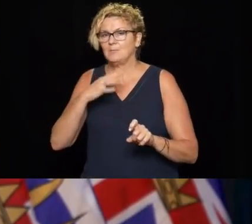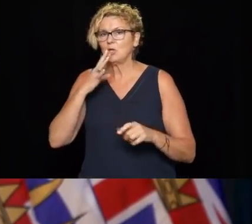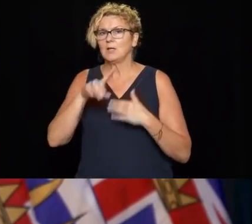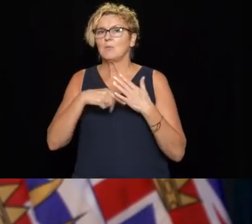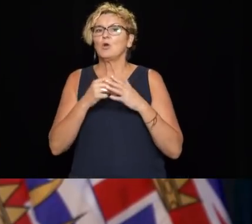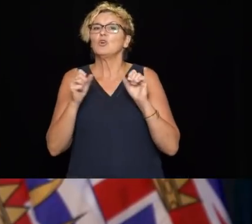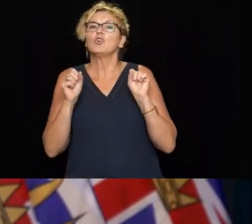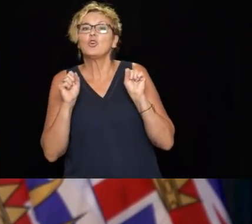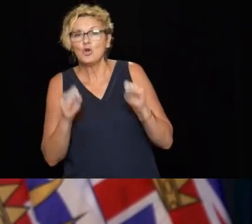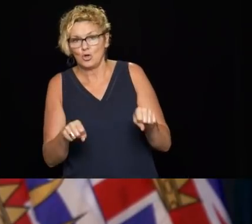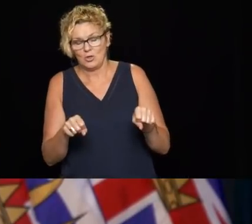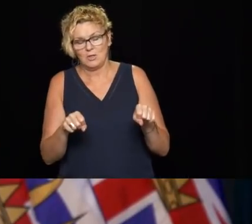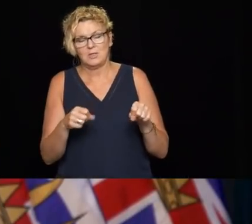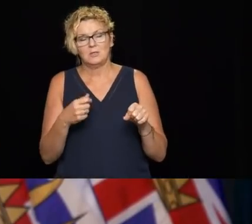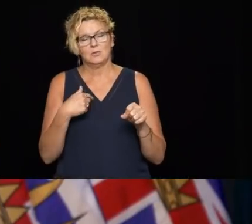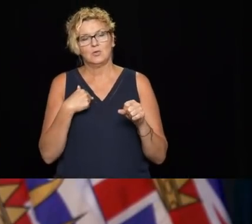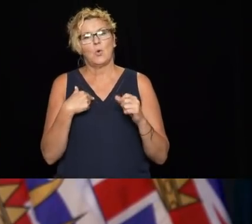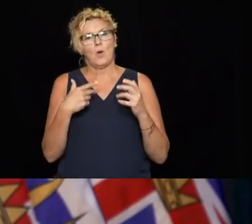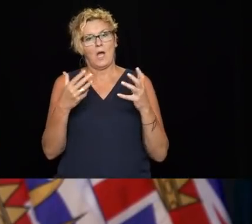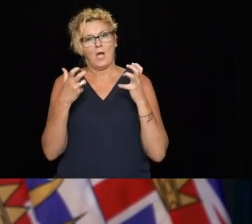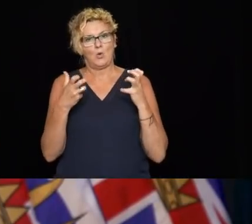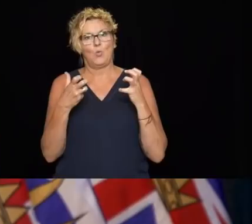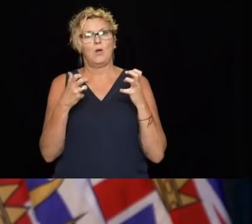about is capacity.